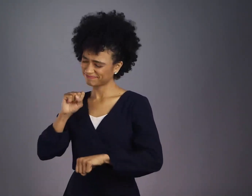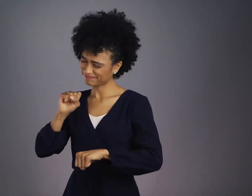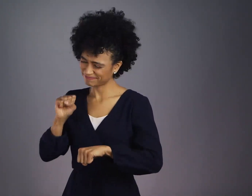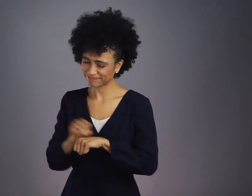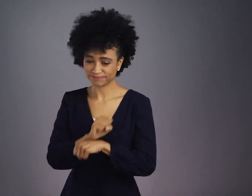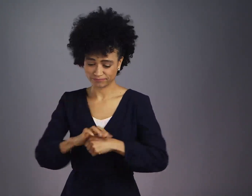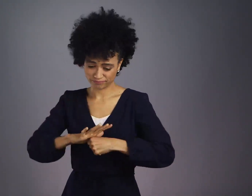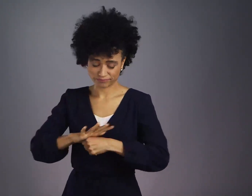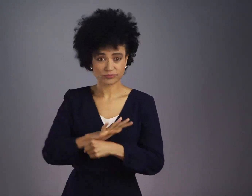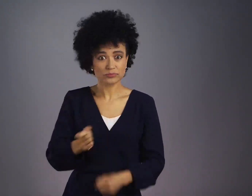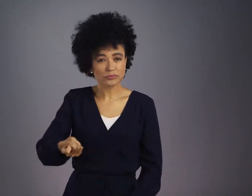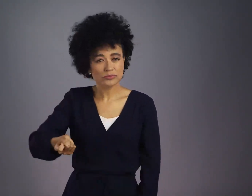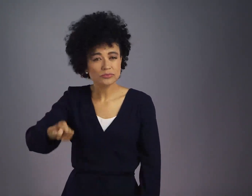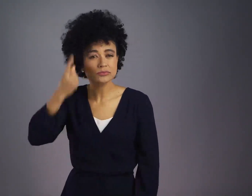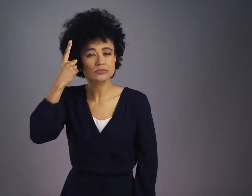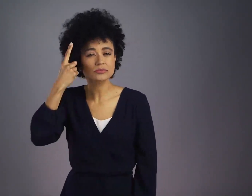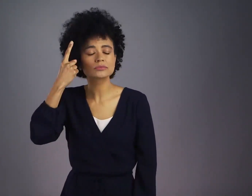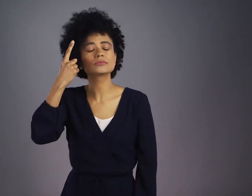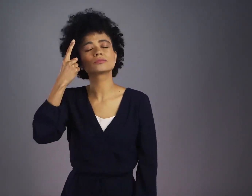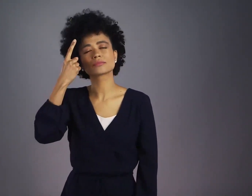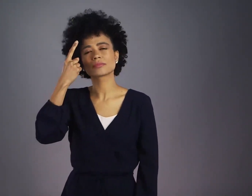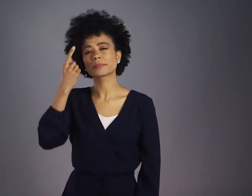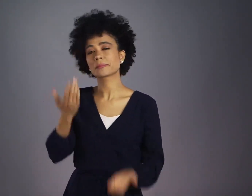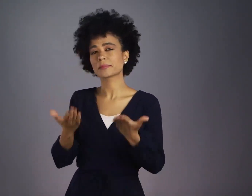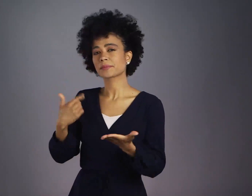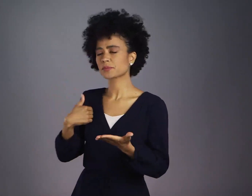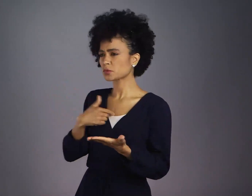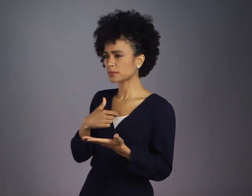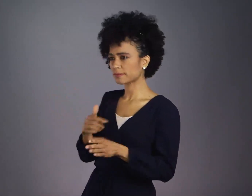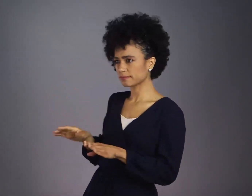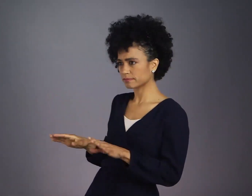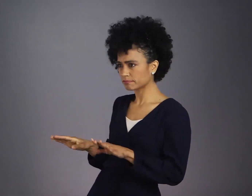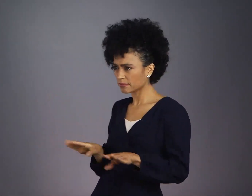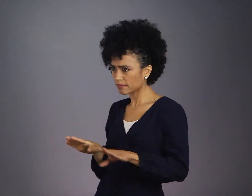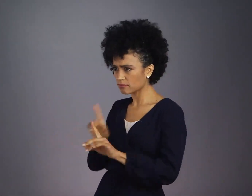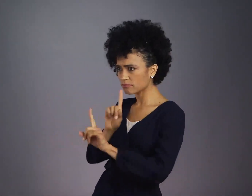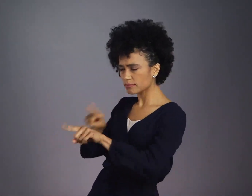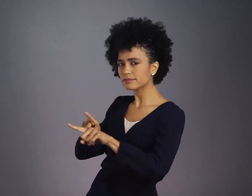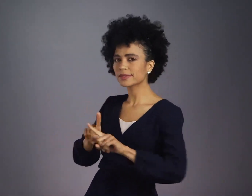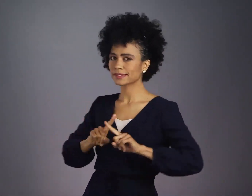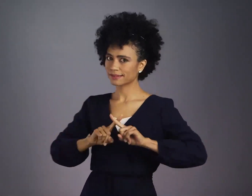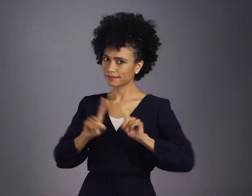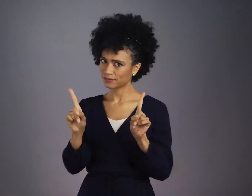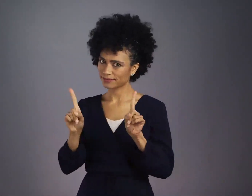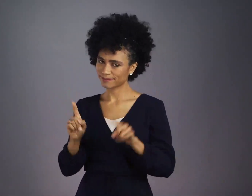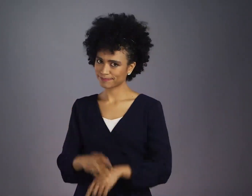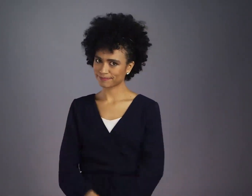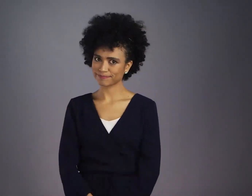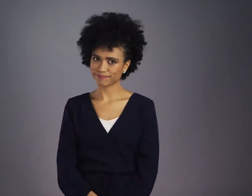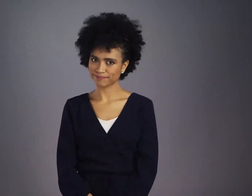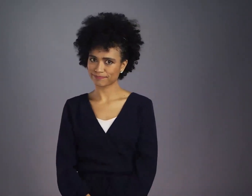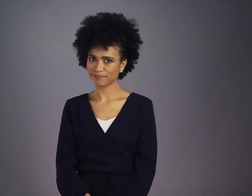Had we fully understood the nature of the alcoholic illness, we might have behaved differently.